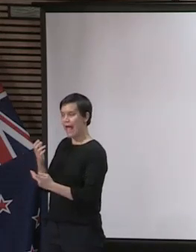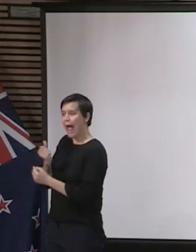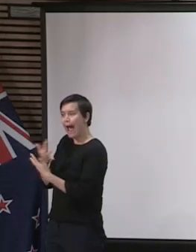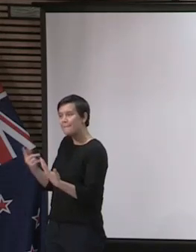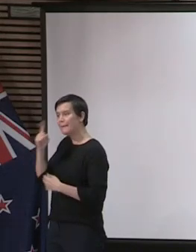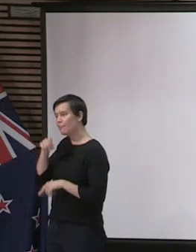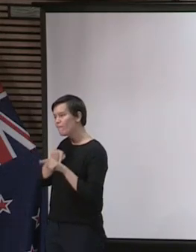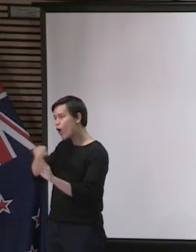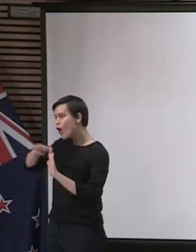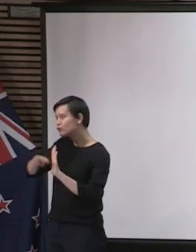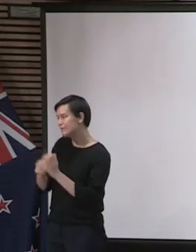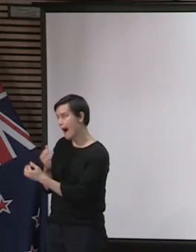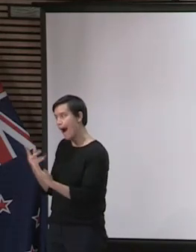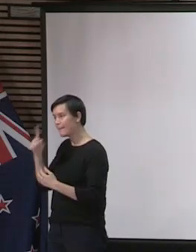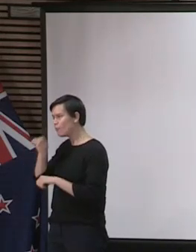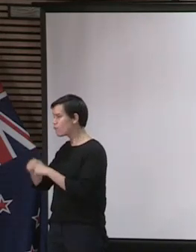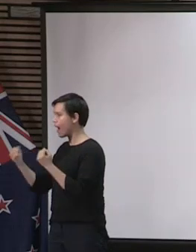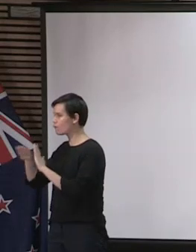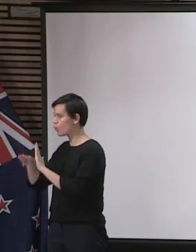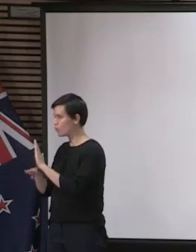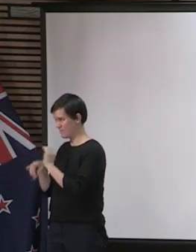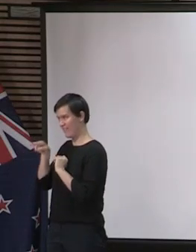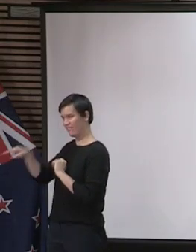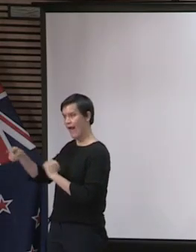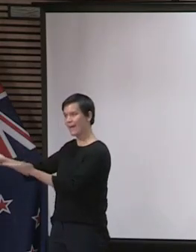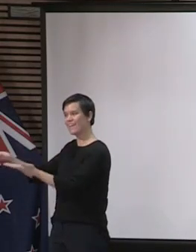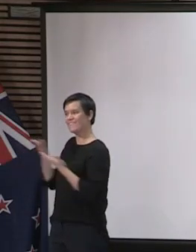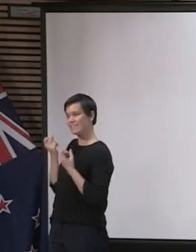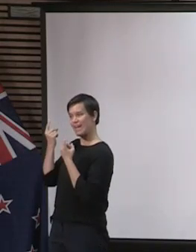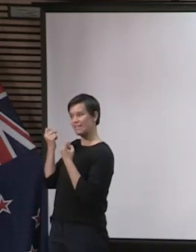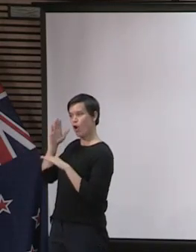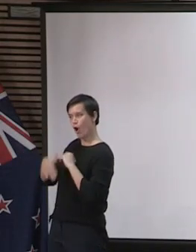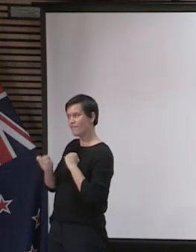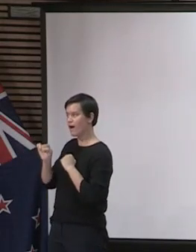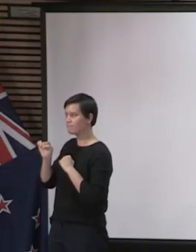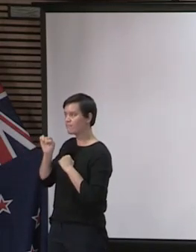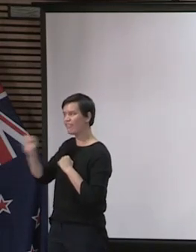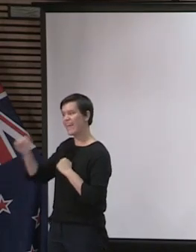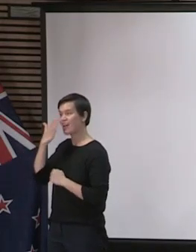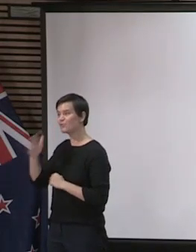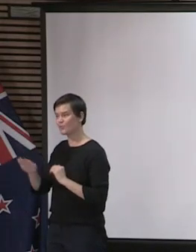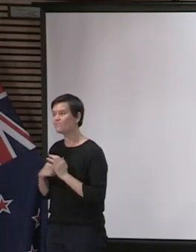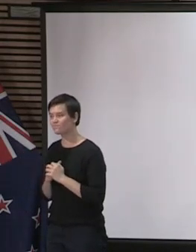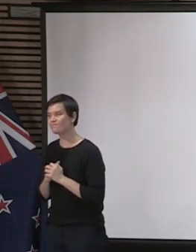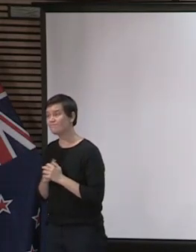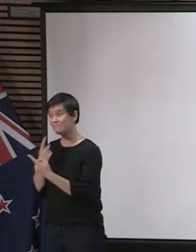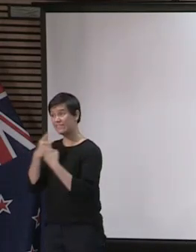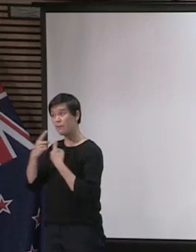something, that is in coping with what is required to protect New Zealand, then you